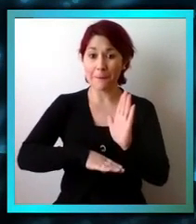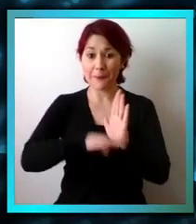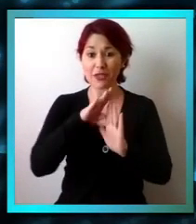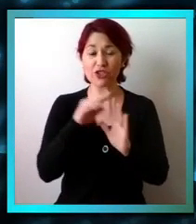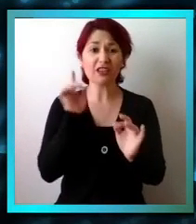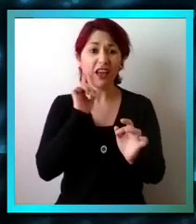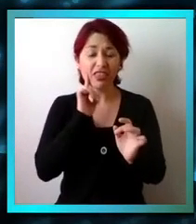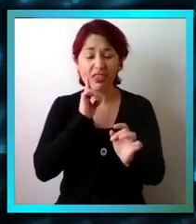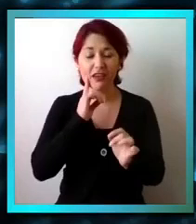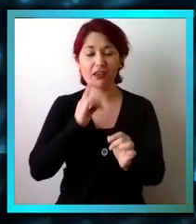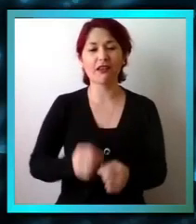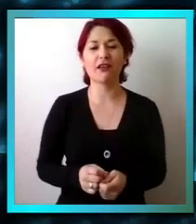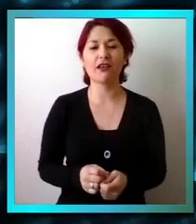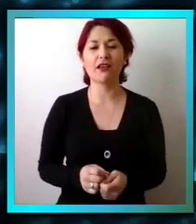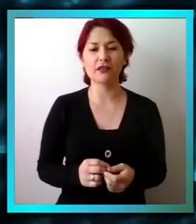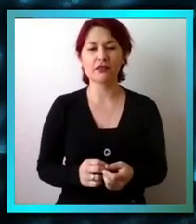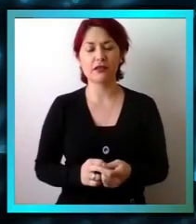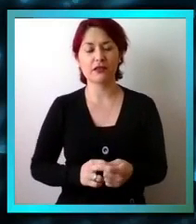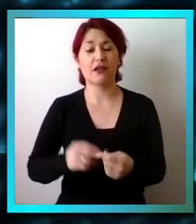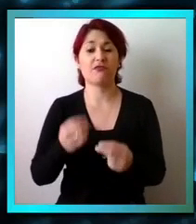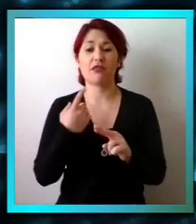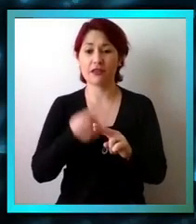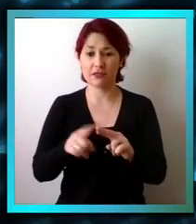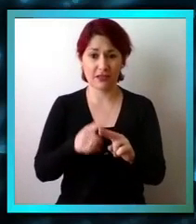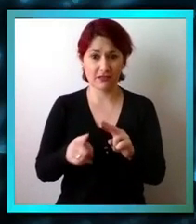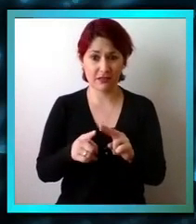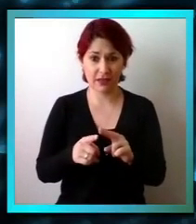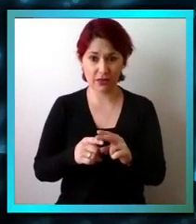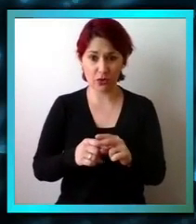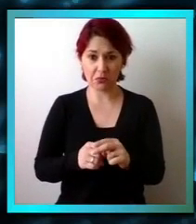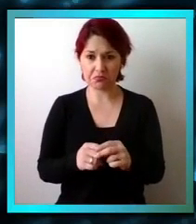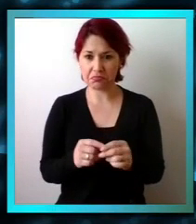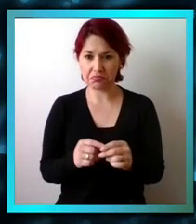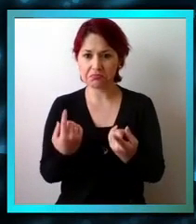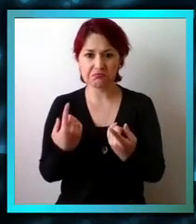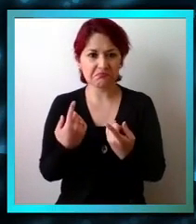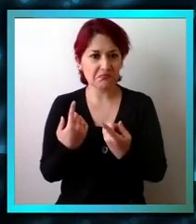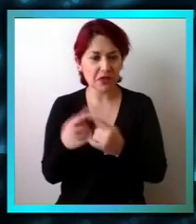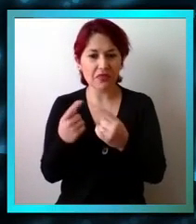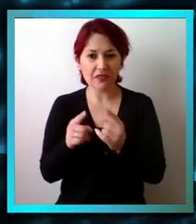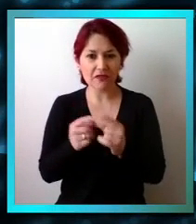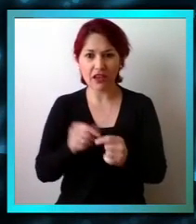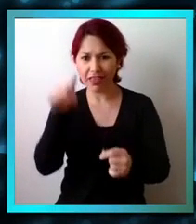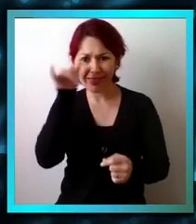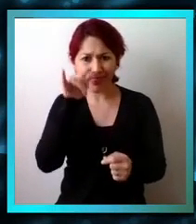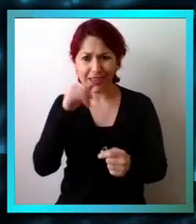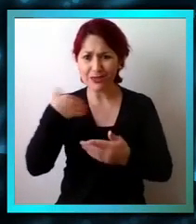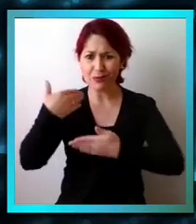collect uh new suspicious files uh we have two processing centers now in moscow and zurich